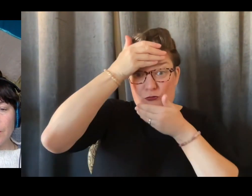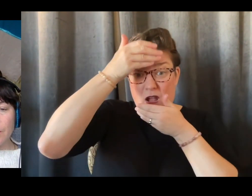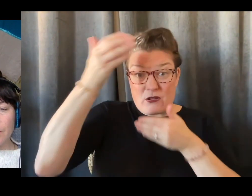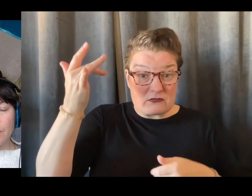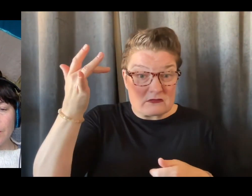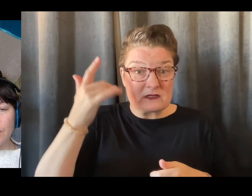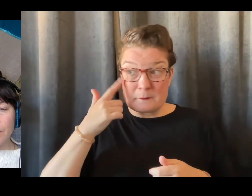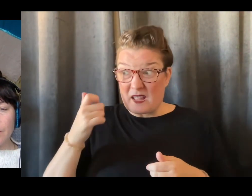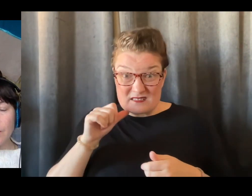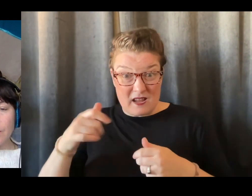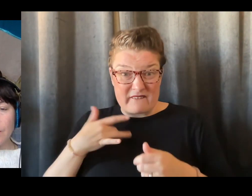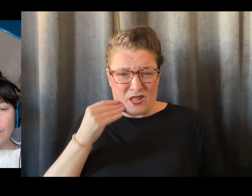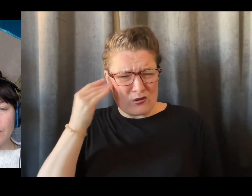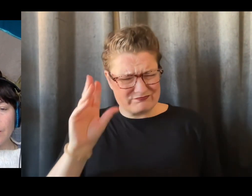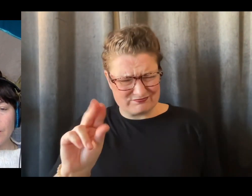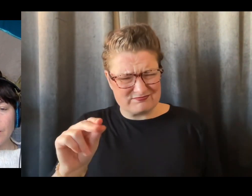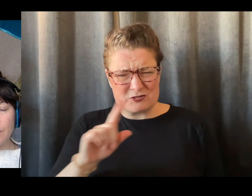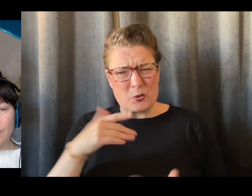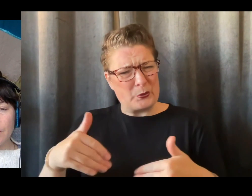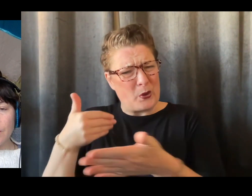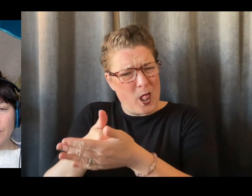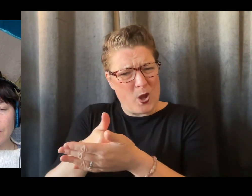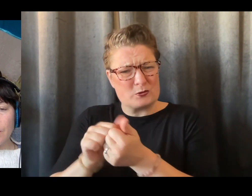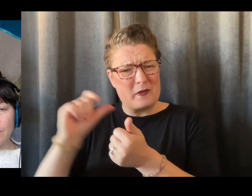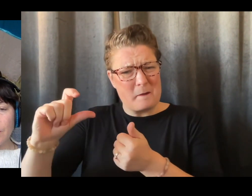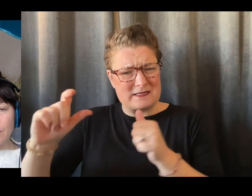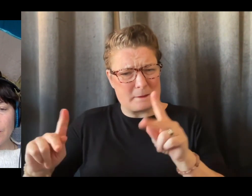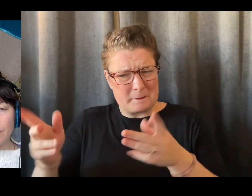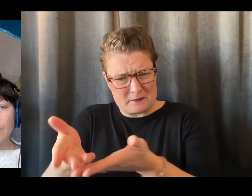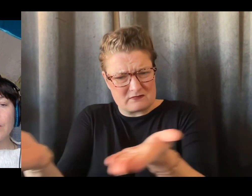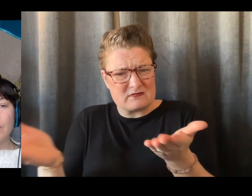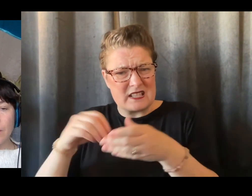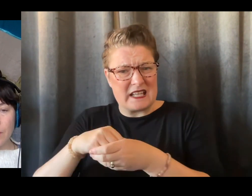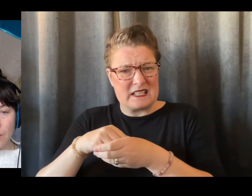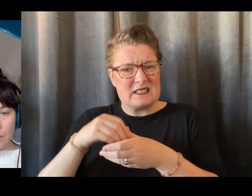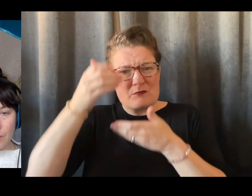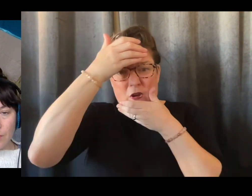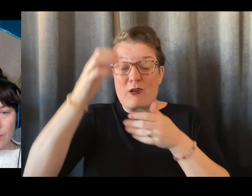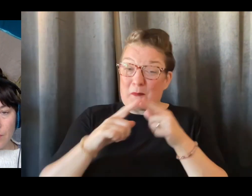but with the state of Israel, there was a lot of pressure to build the nation. Rebekah and Nomy: Mm-hmm.